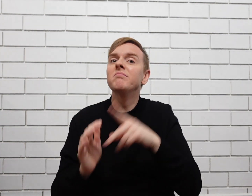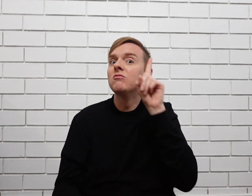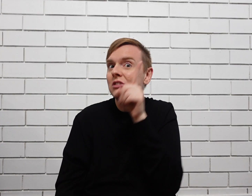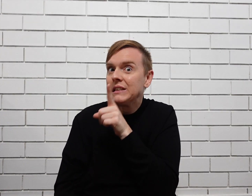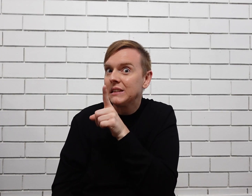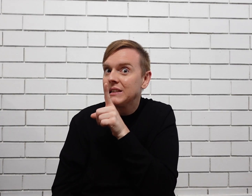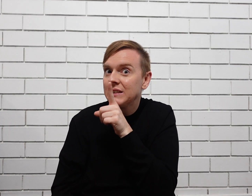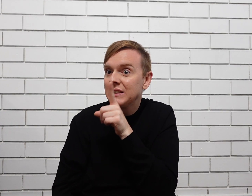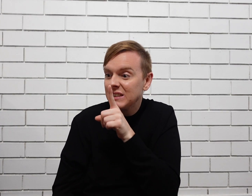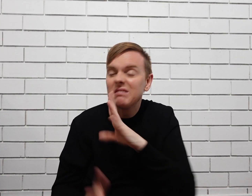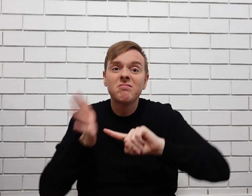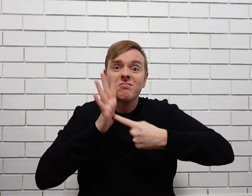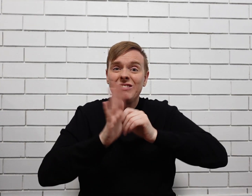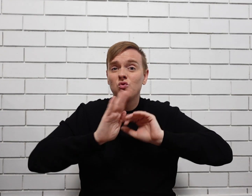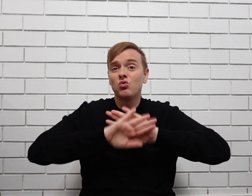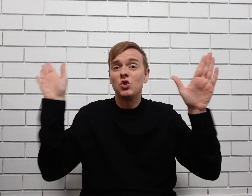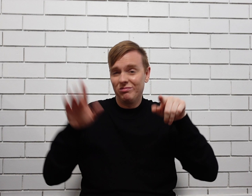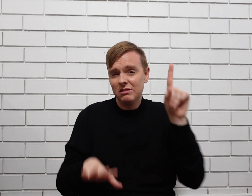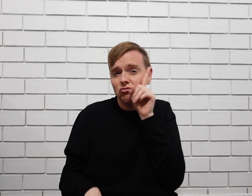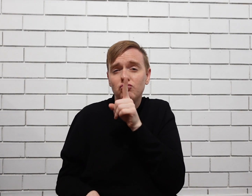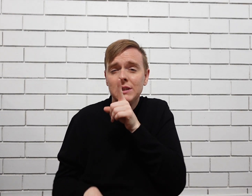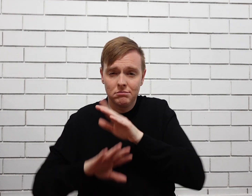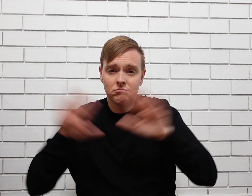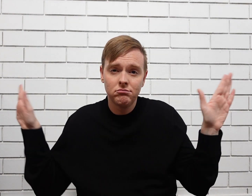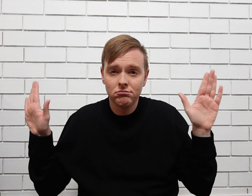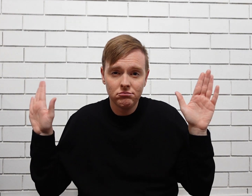But that was it because he is hearing, full stop.